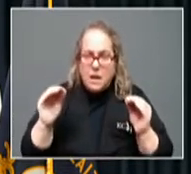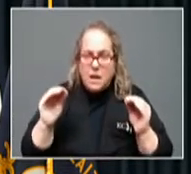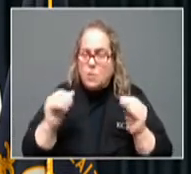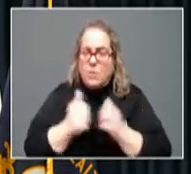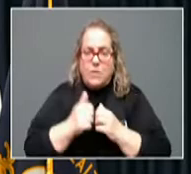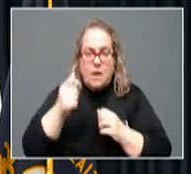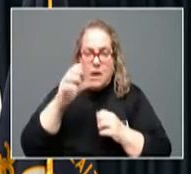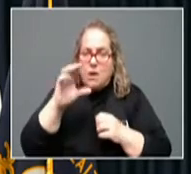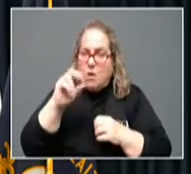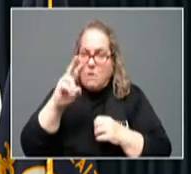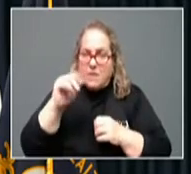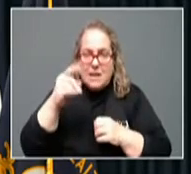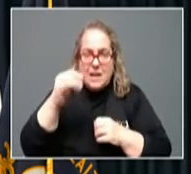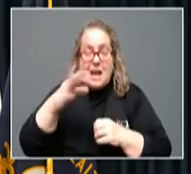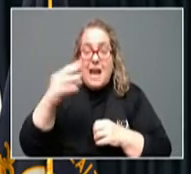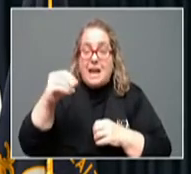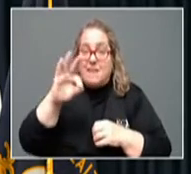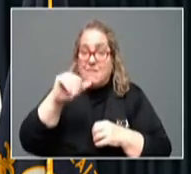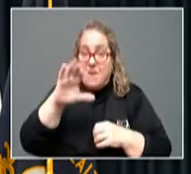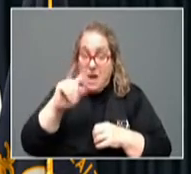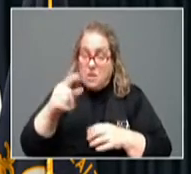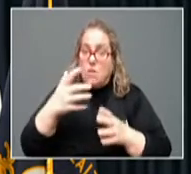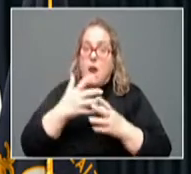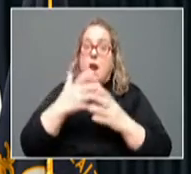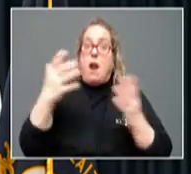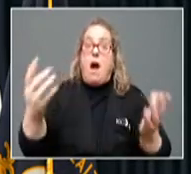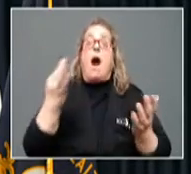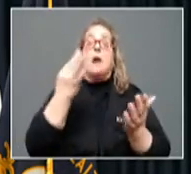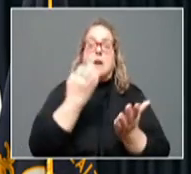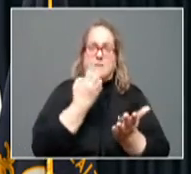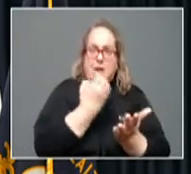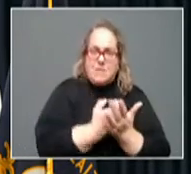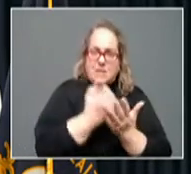a growing body of evidence that supports not only there is the absence